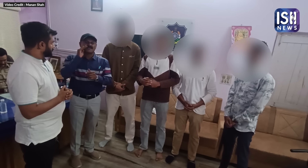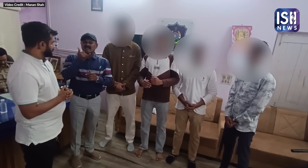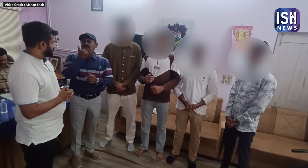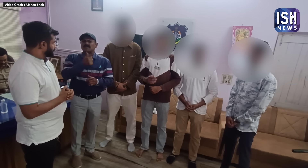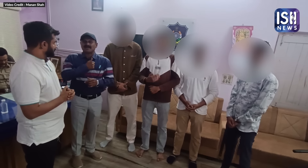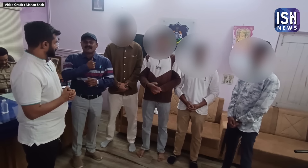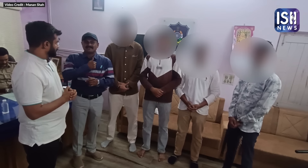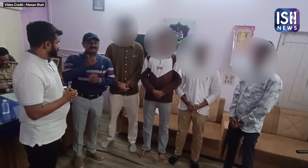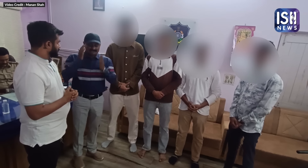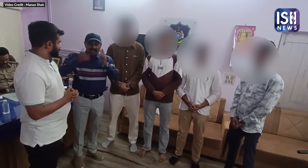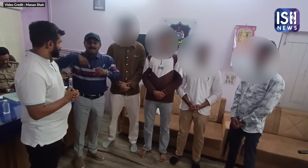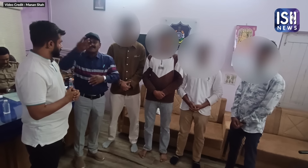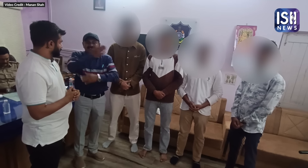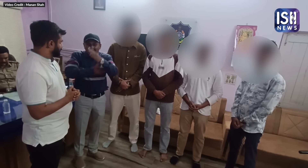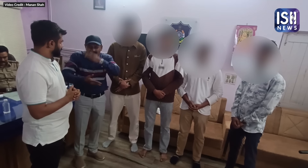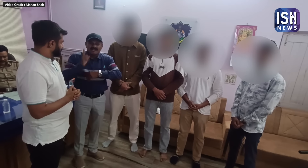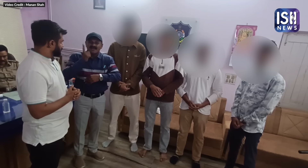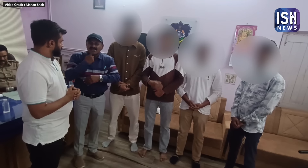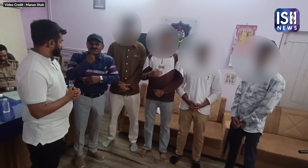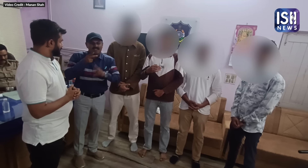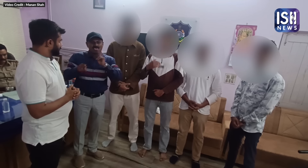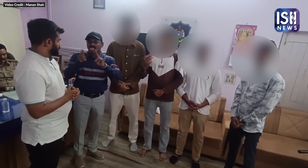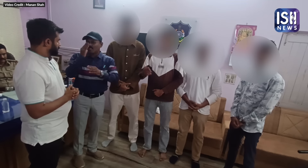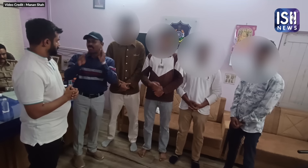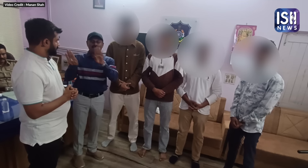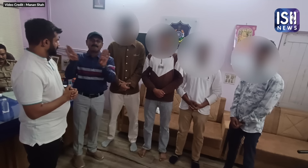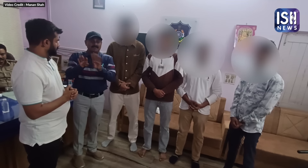We did not realise they were persons with disabilities. We will not repeat this again.